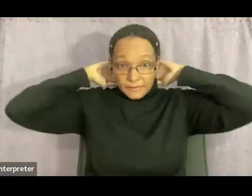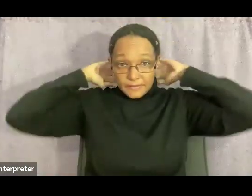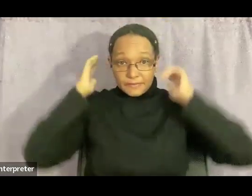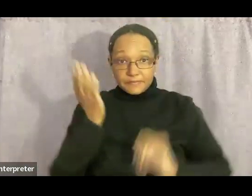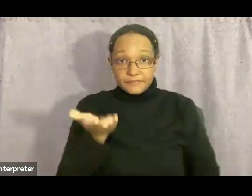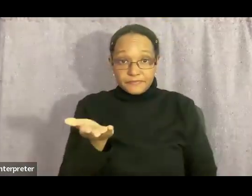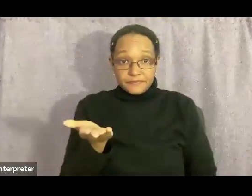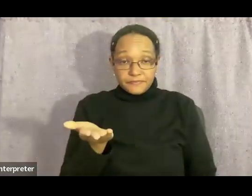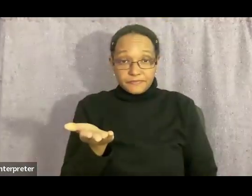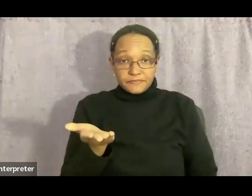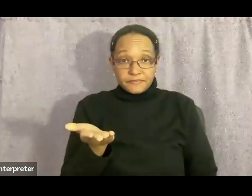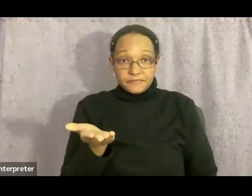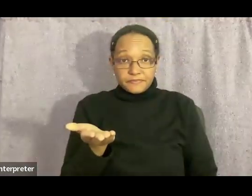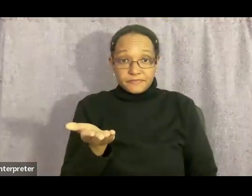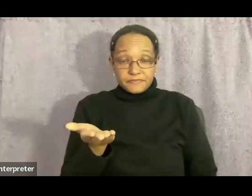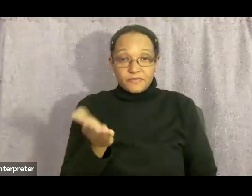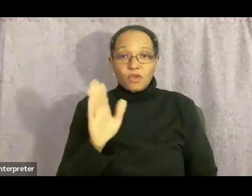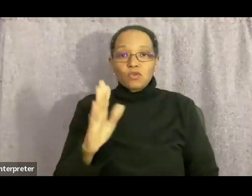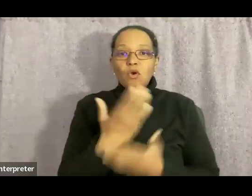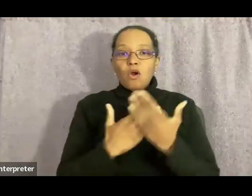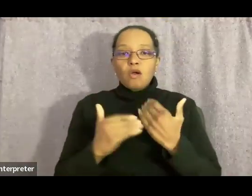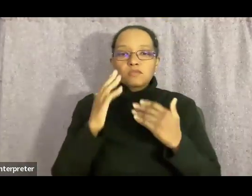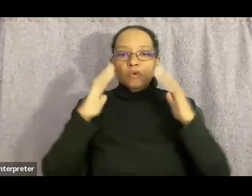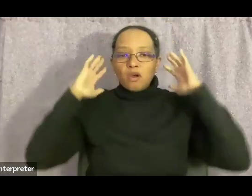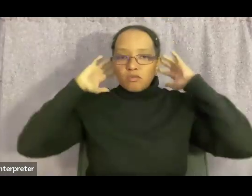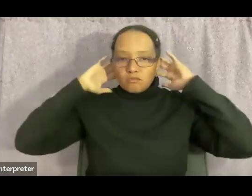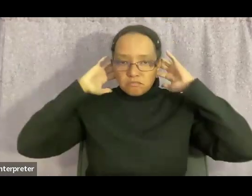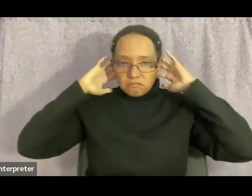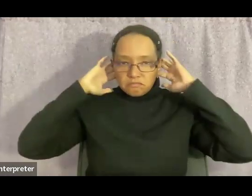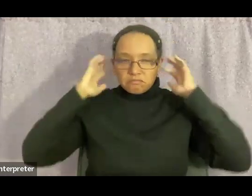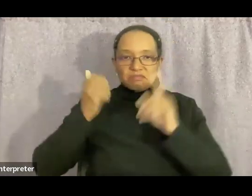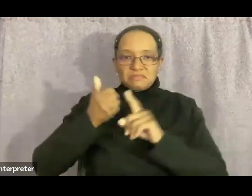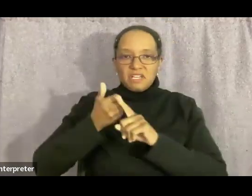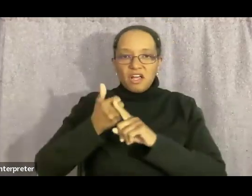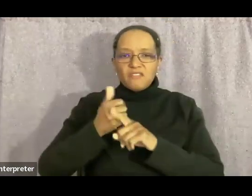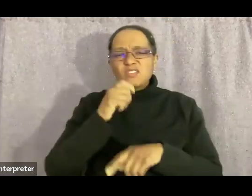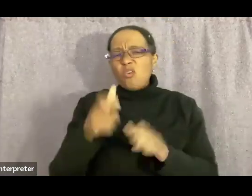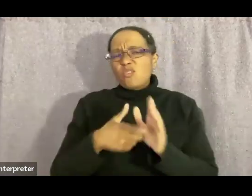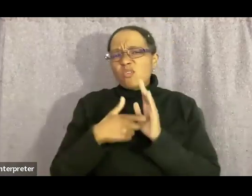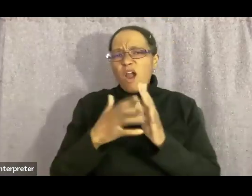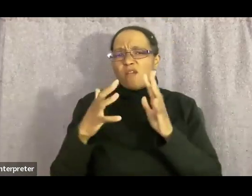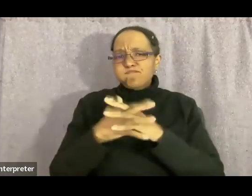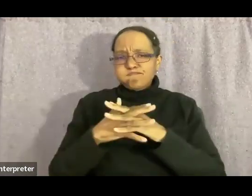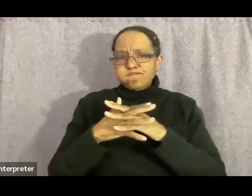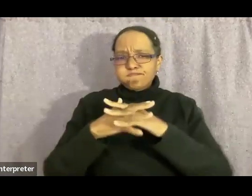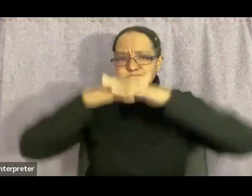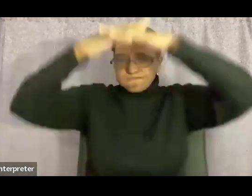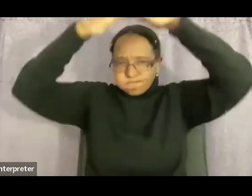The weight of your arms will do it with gravity. You don't have to interlace your fingers, actually, if that's weird for you.